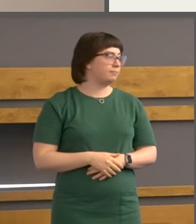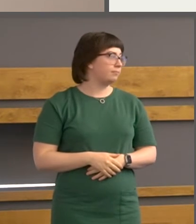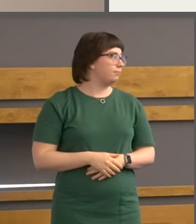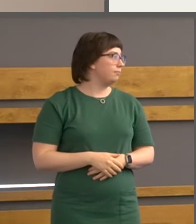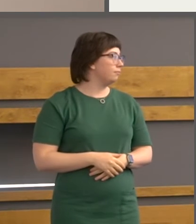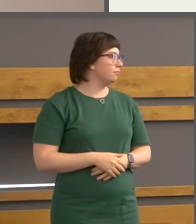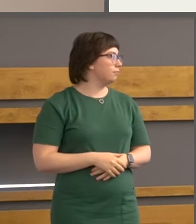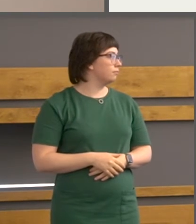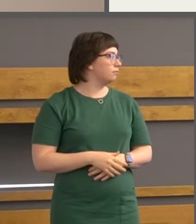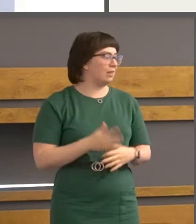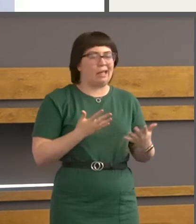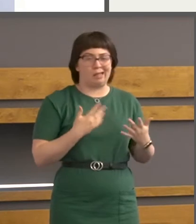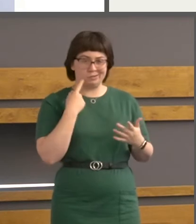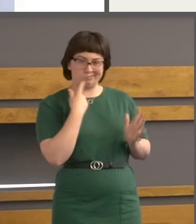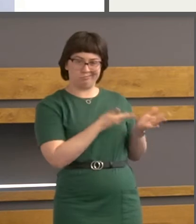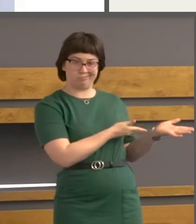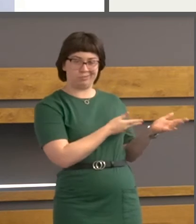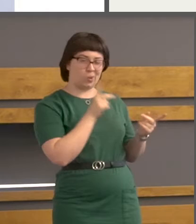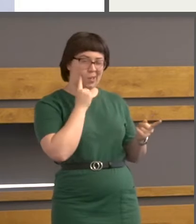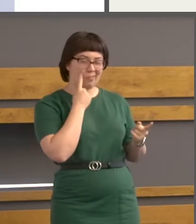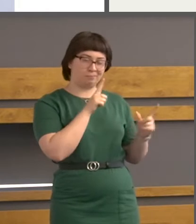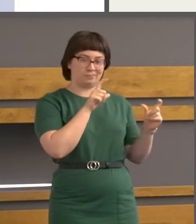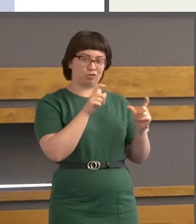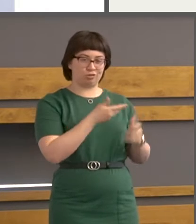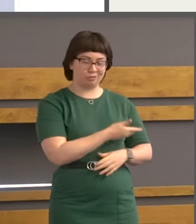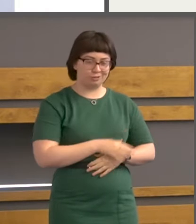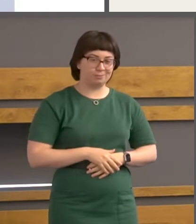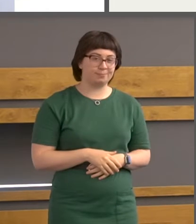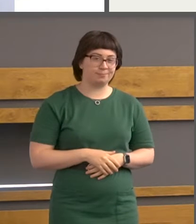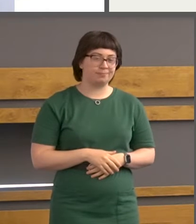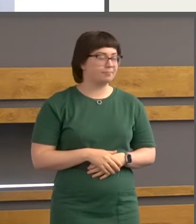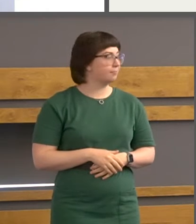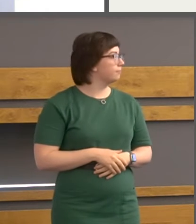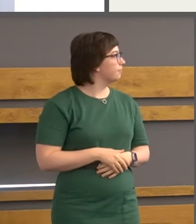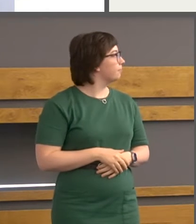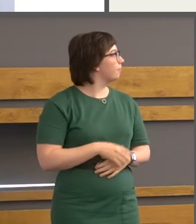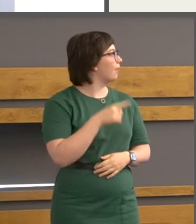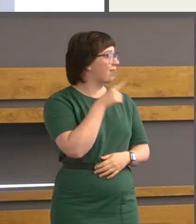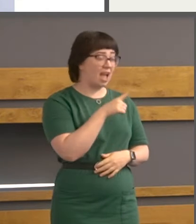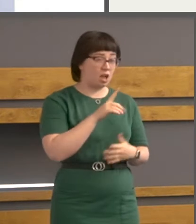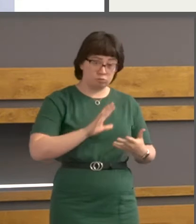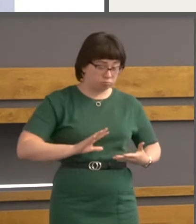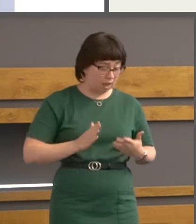And I'm just playing around with some of the images here. And that surface is handmade jute paper that I made.